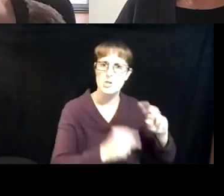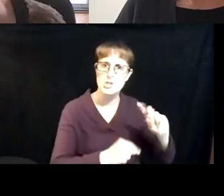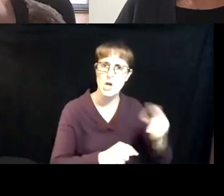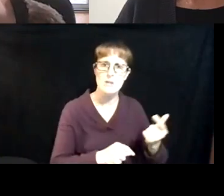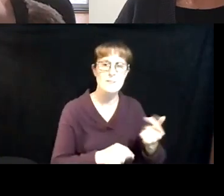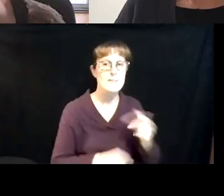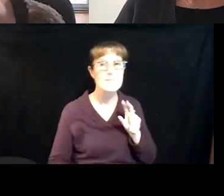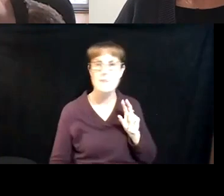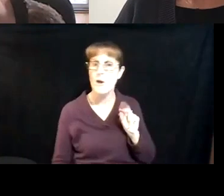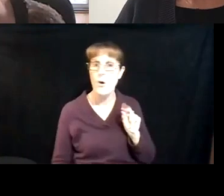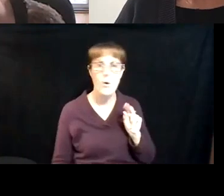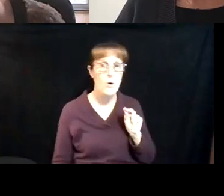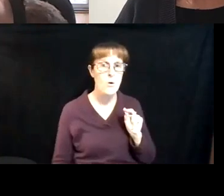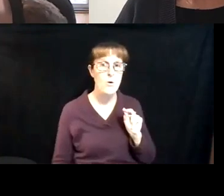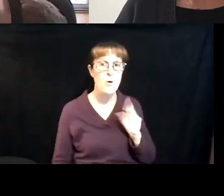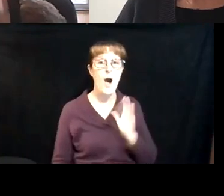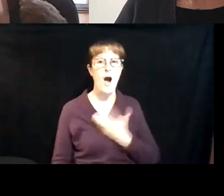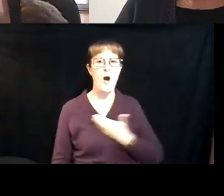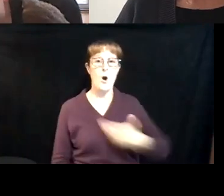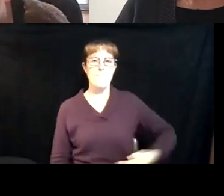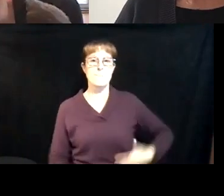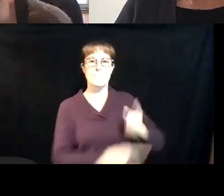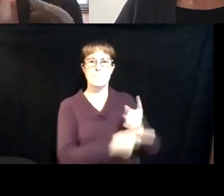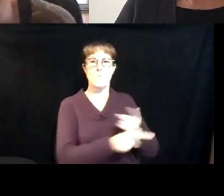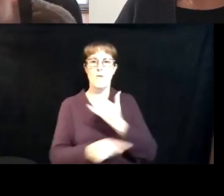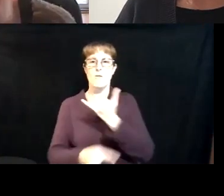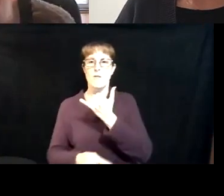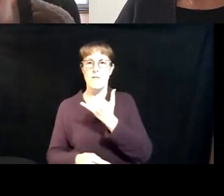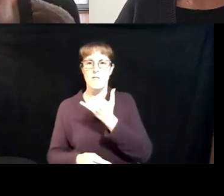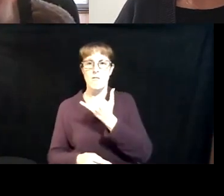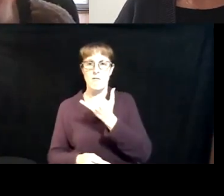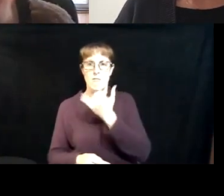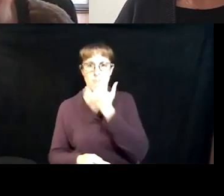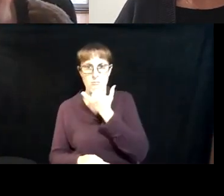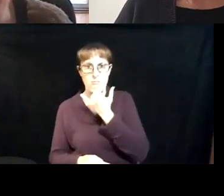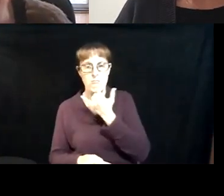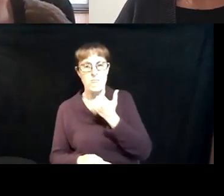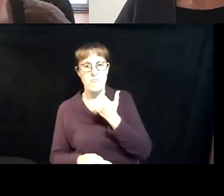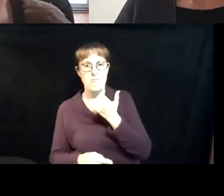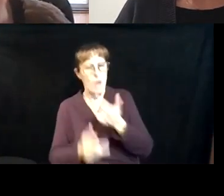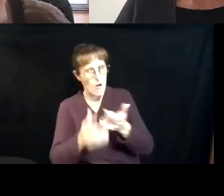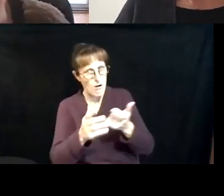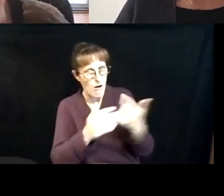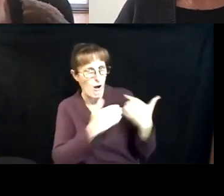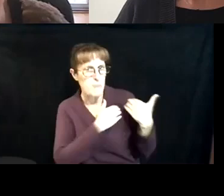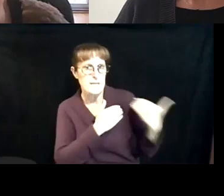moral obligations to children without disabilities and other animals,